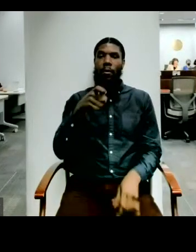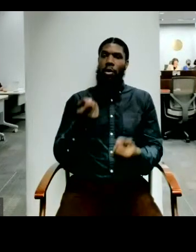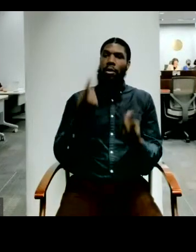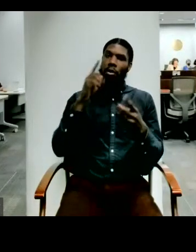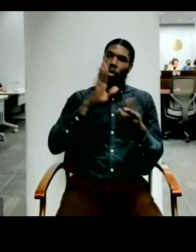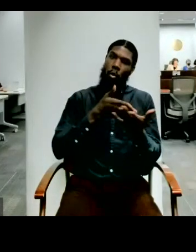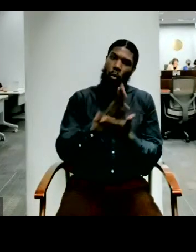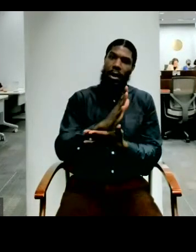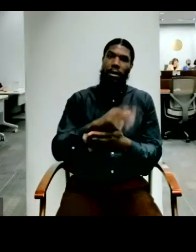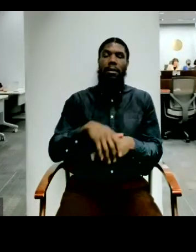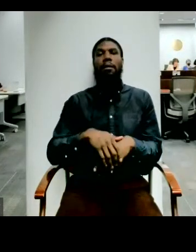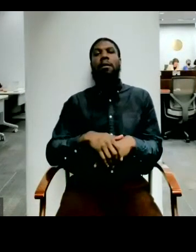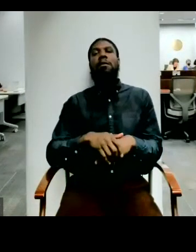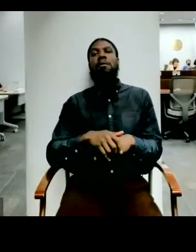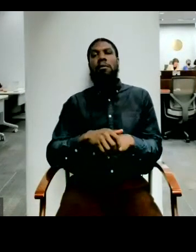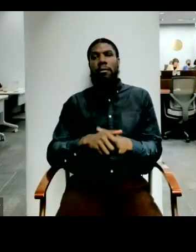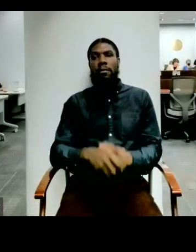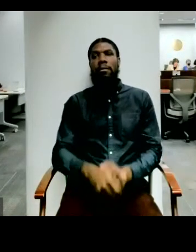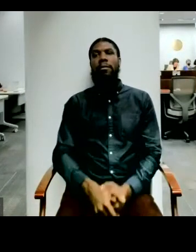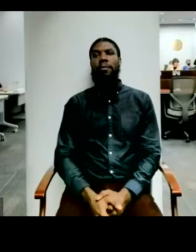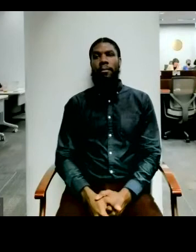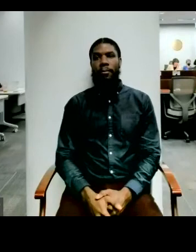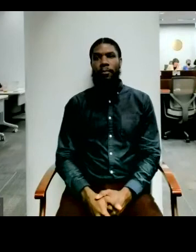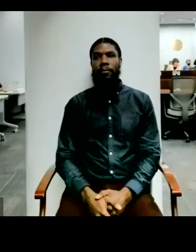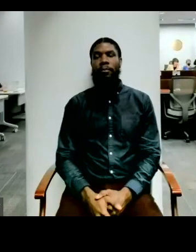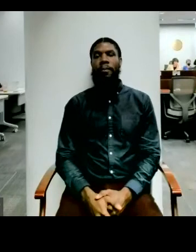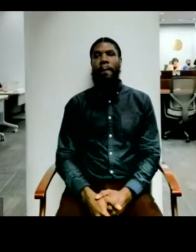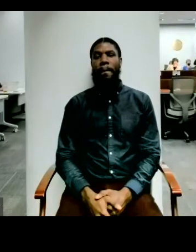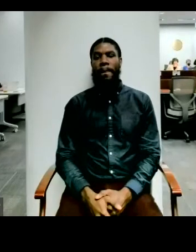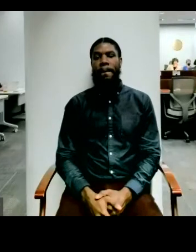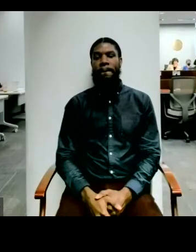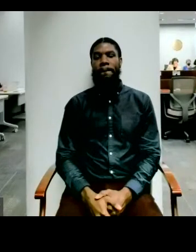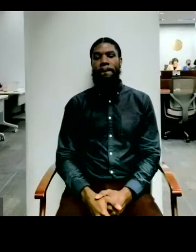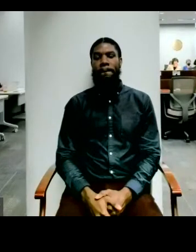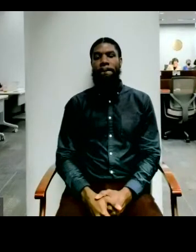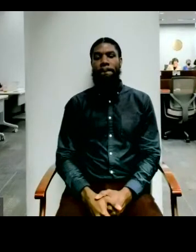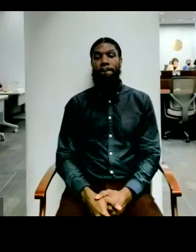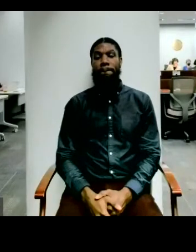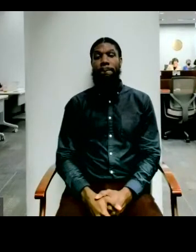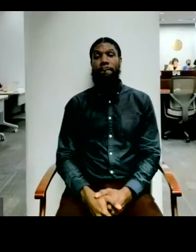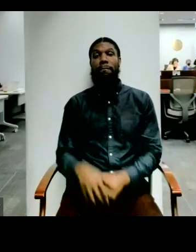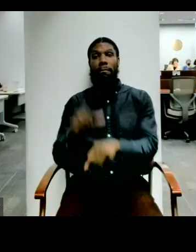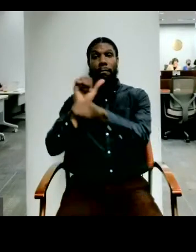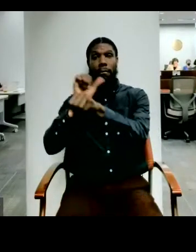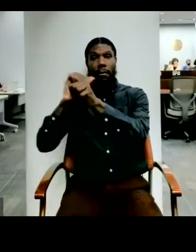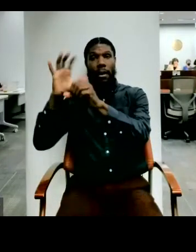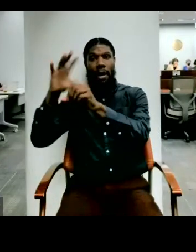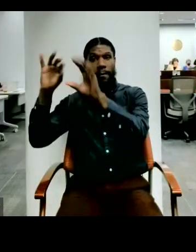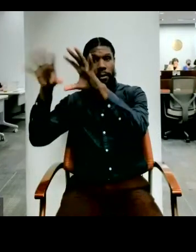workers need to understand their rights. And employers need to understand um what their